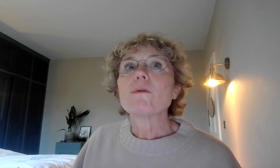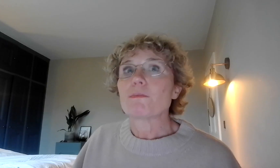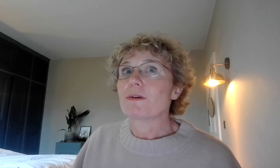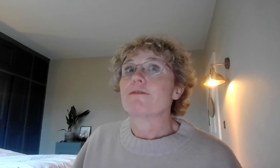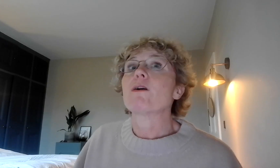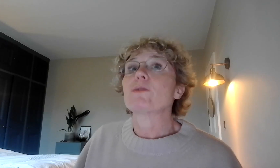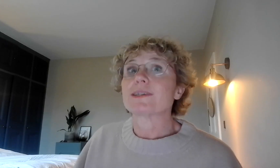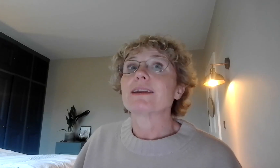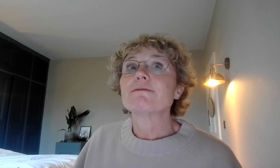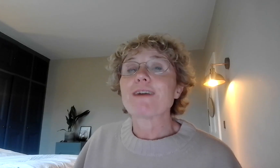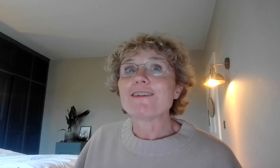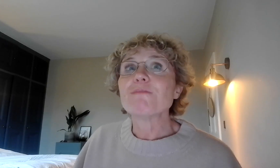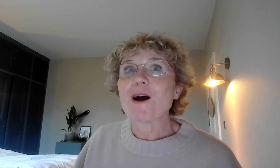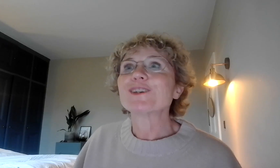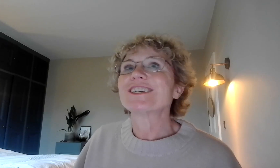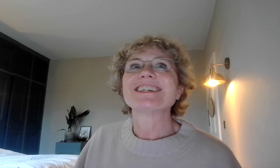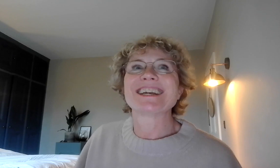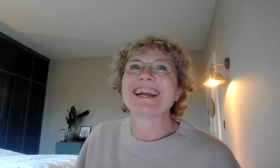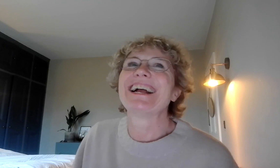No, we're focusing very much.